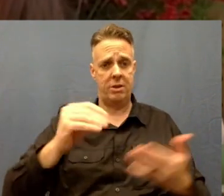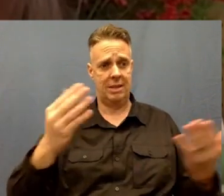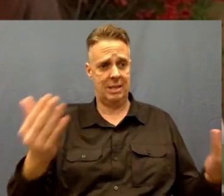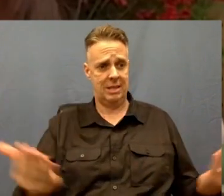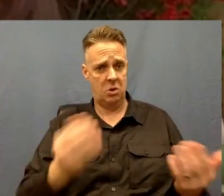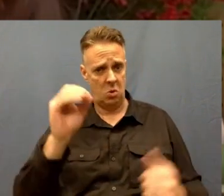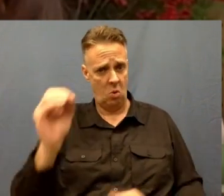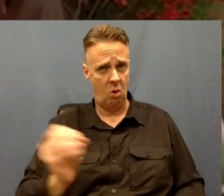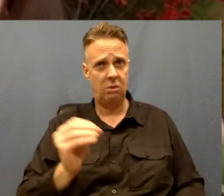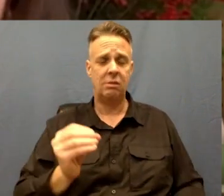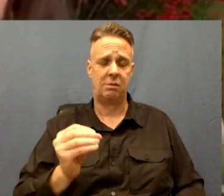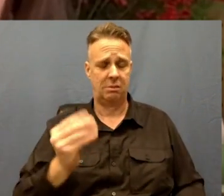HOME HAVE REPORTED AN INCREASE IN UNMET BASIC NEEDS INCLUDING